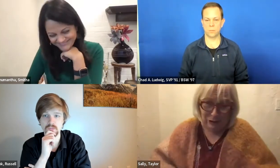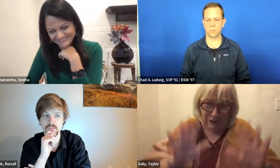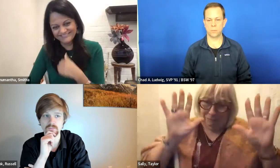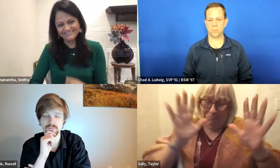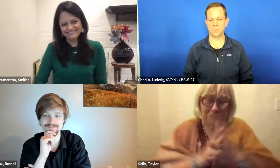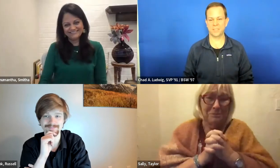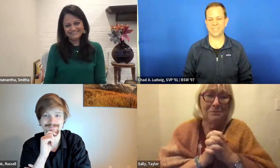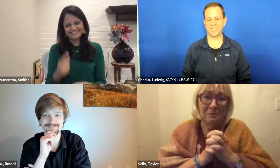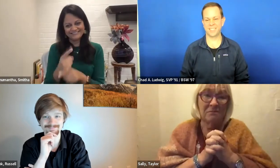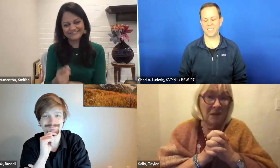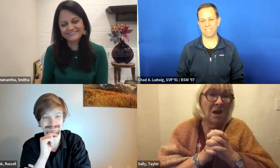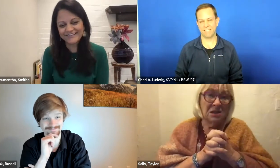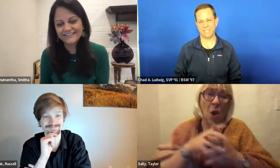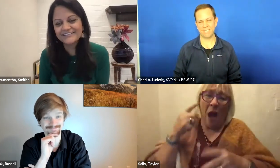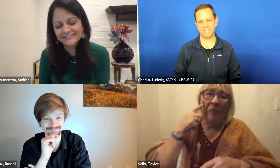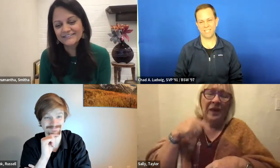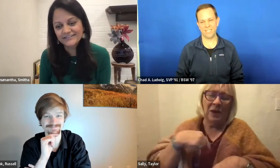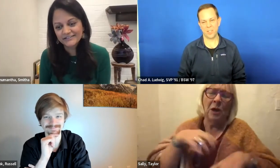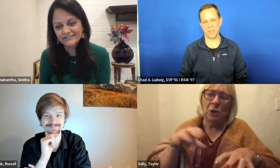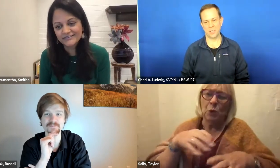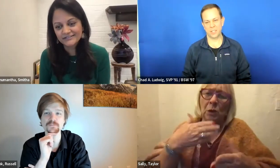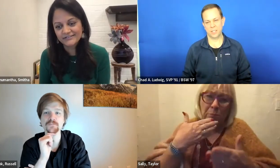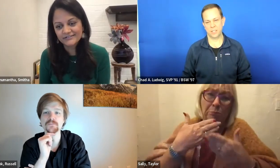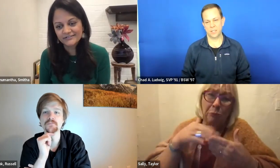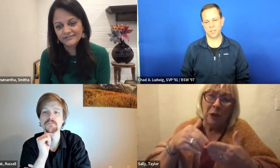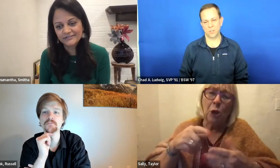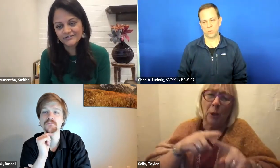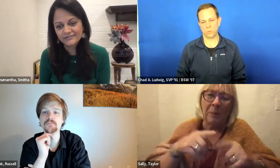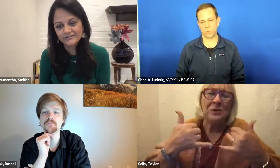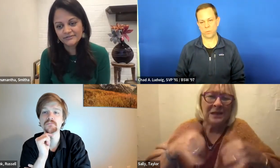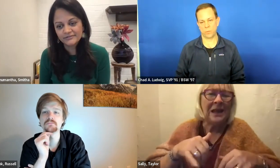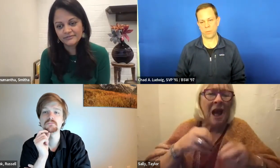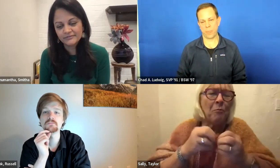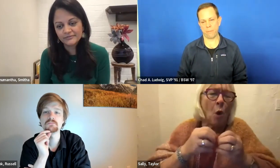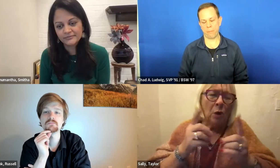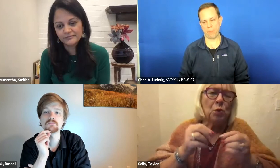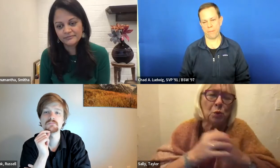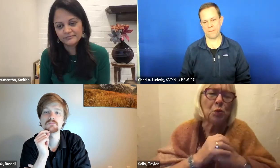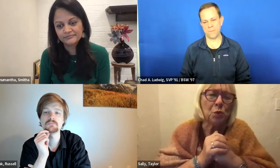"Wow. There's clearly no shortage of interpreters here, but I want to say, they did a pretty good job,